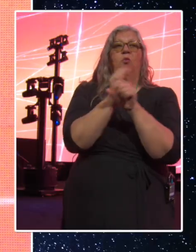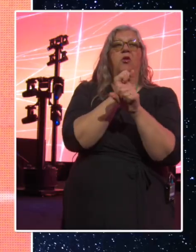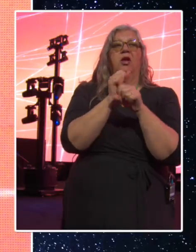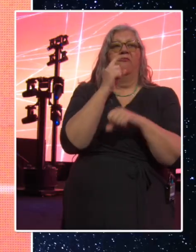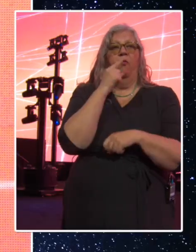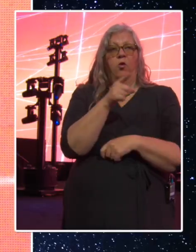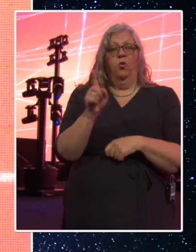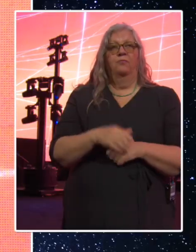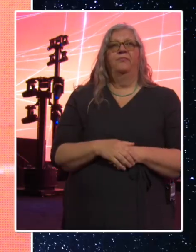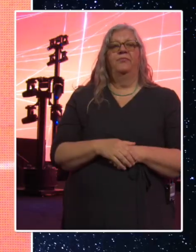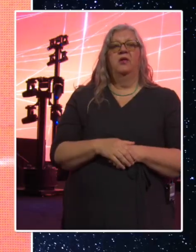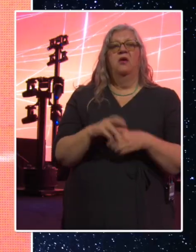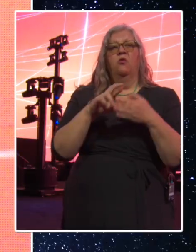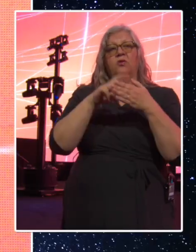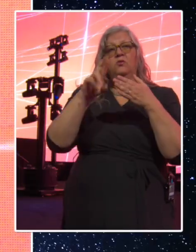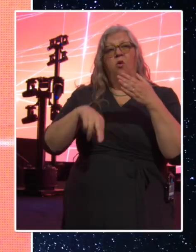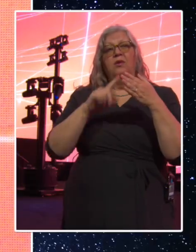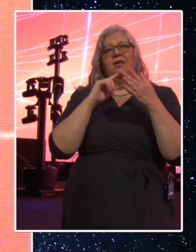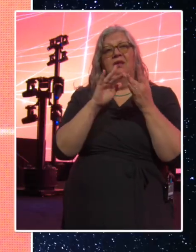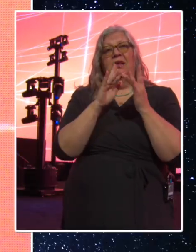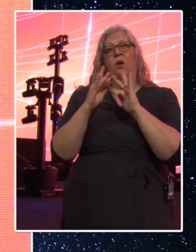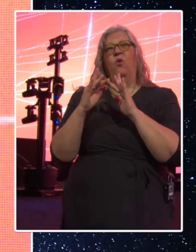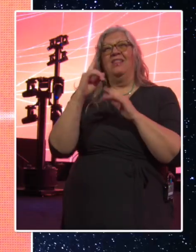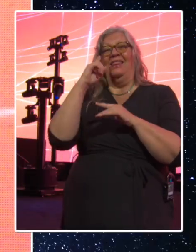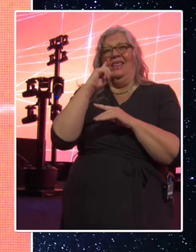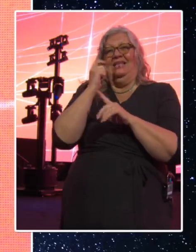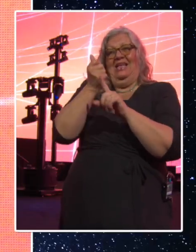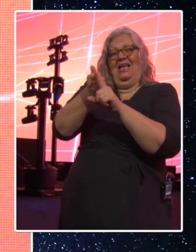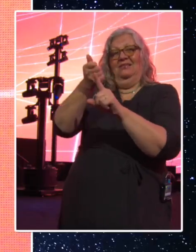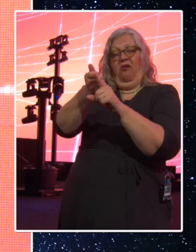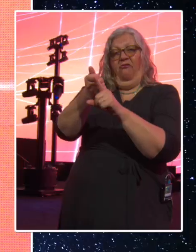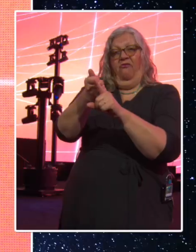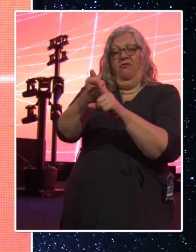The result is a network that thinks for itself autonomously,